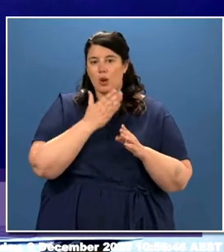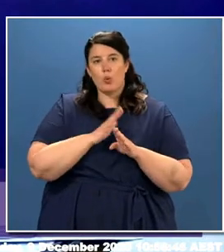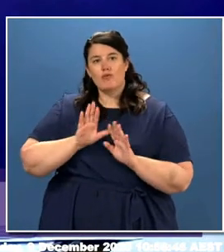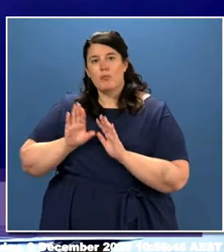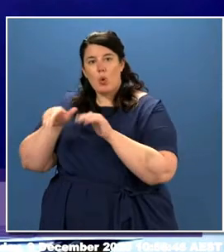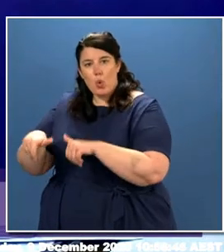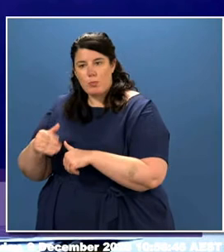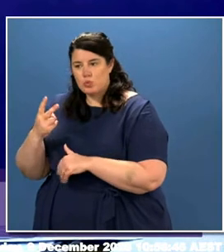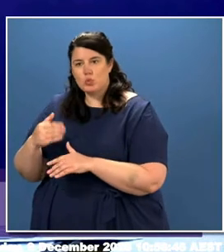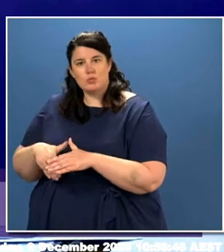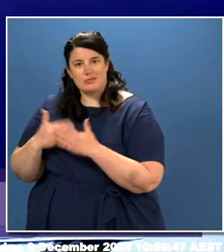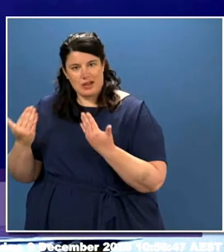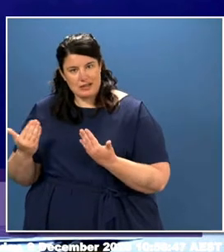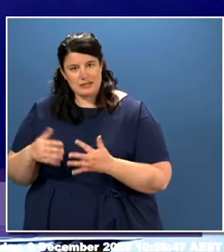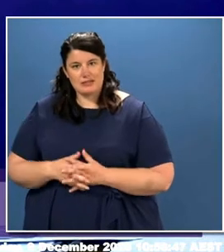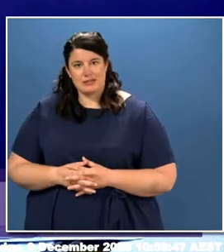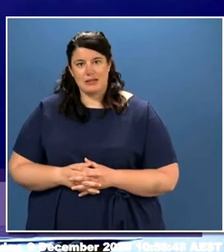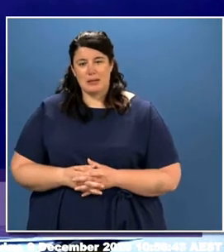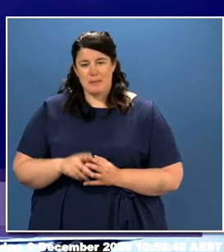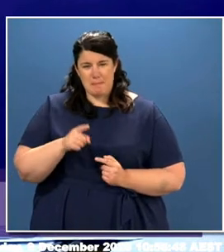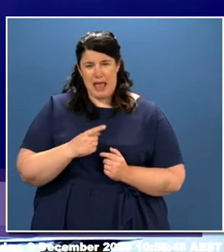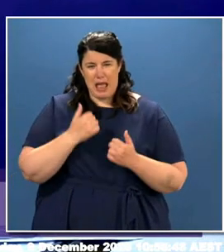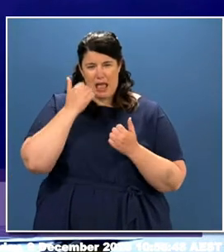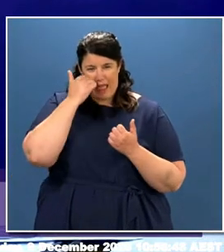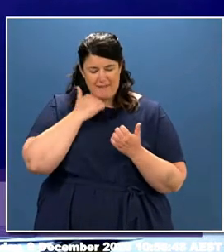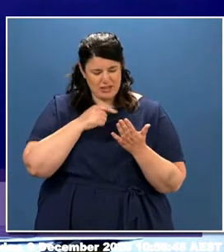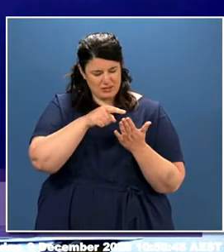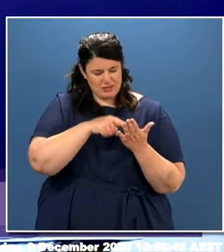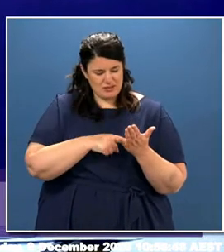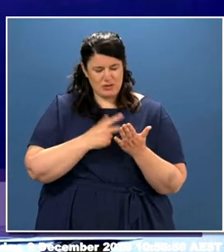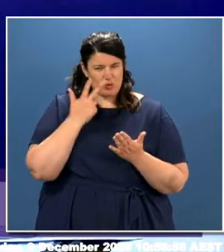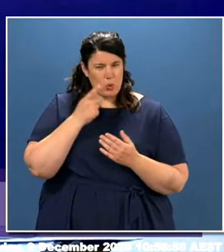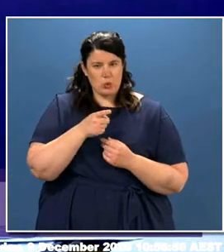But your evidence suggests that you're extremely reluctant to take any